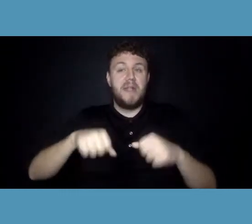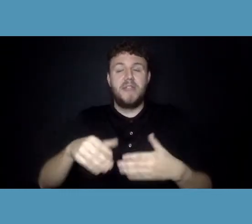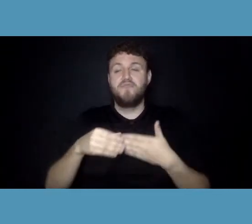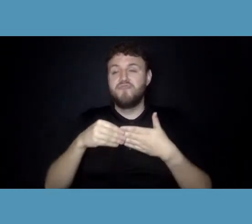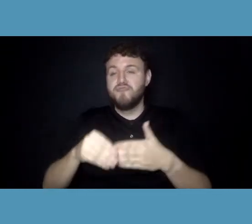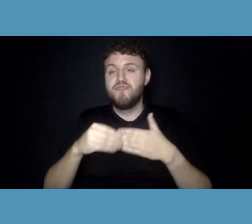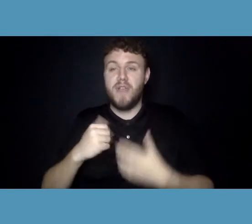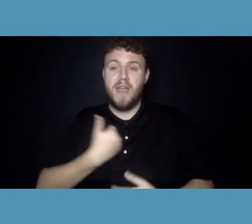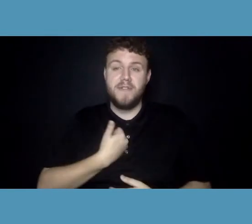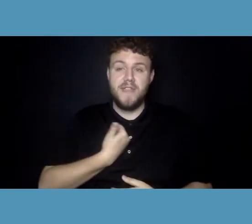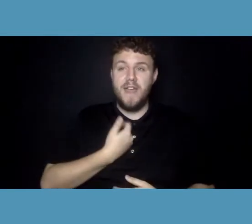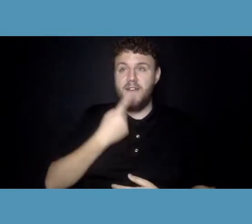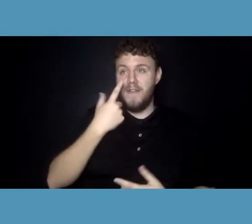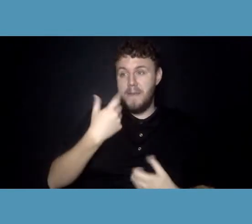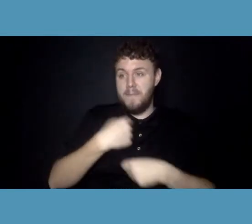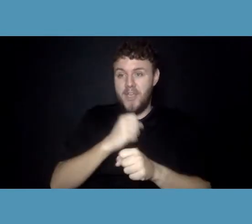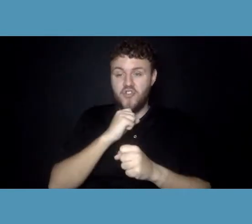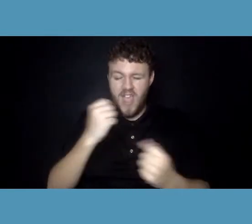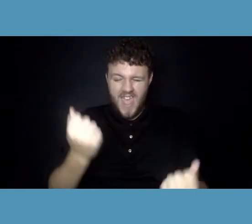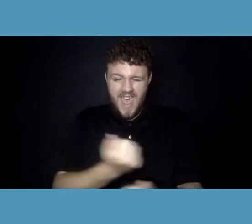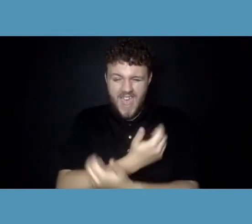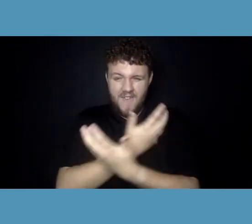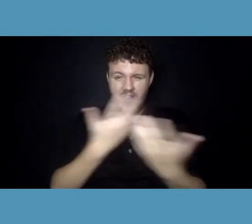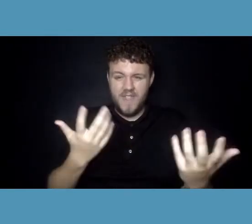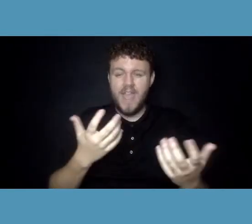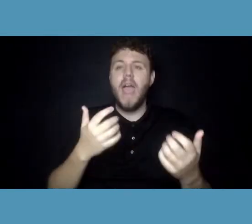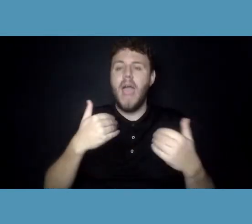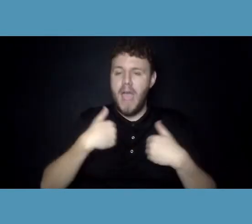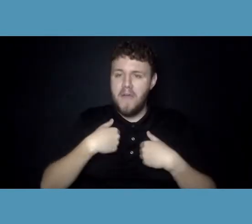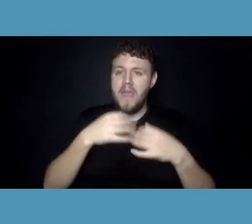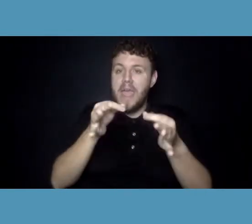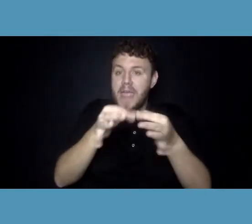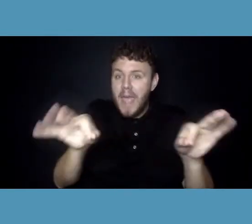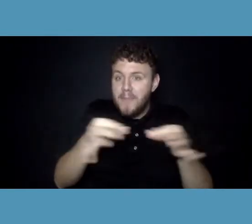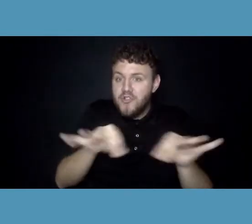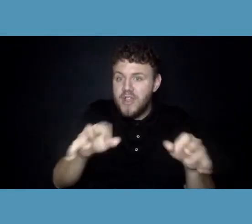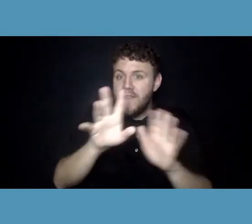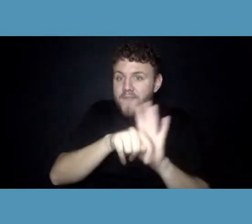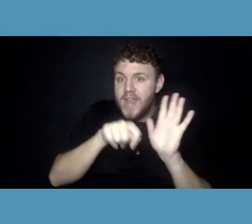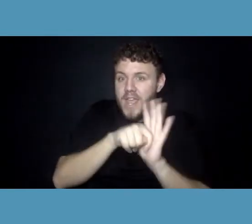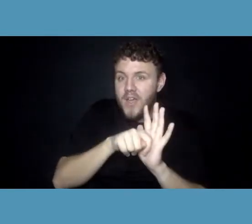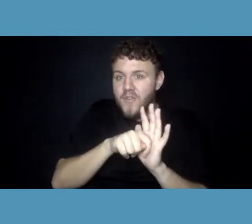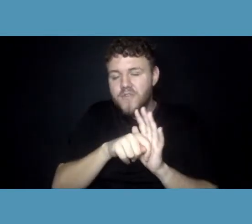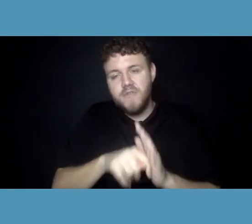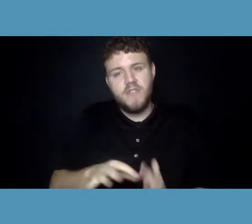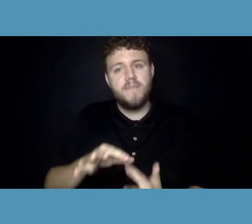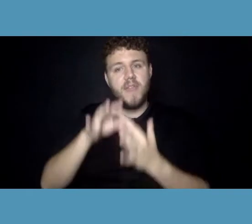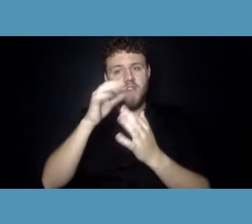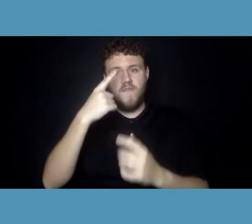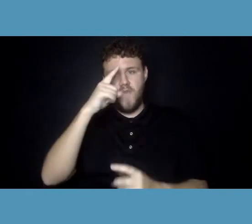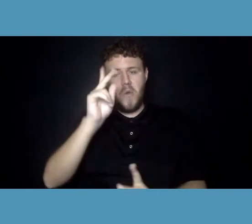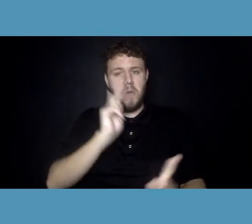muscles and we make sure that we are captioning videos, especially for some of those accents